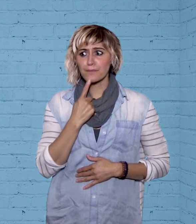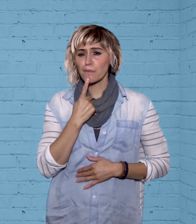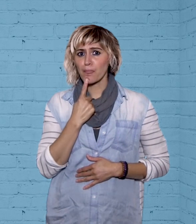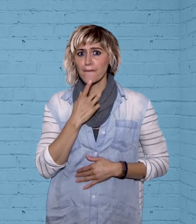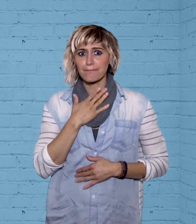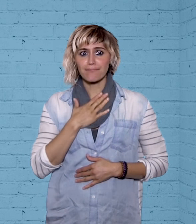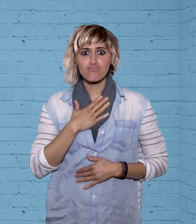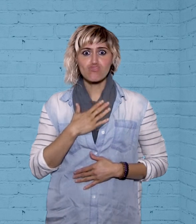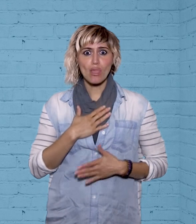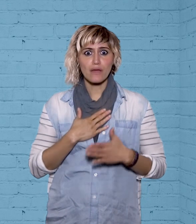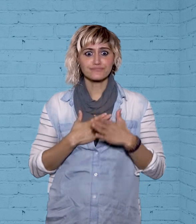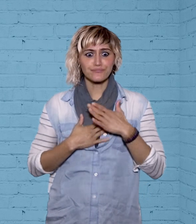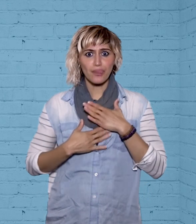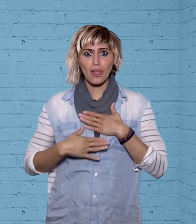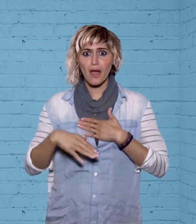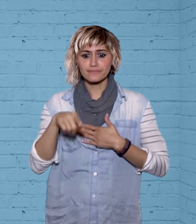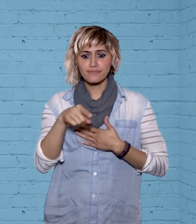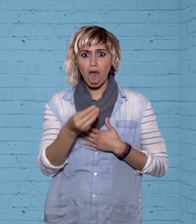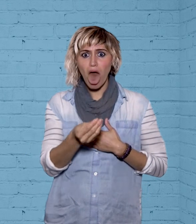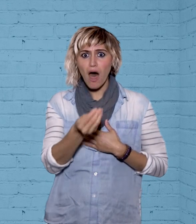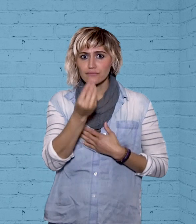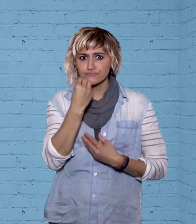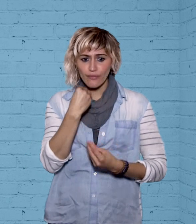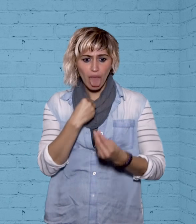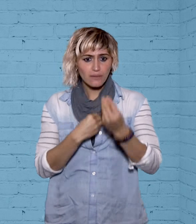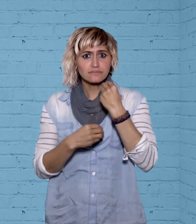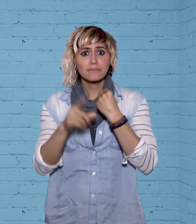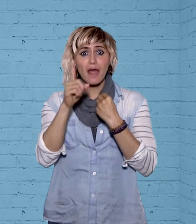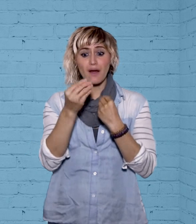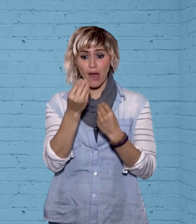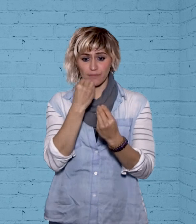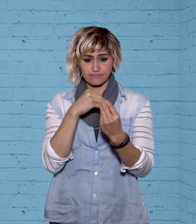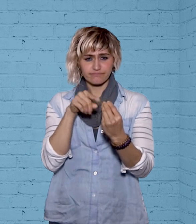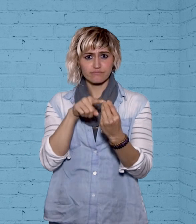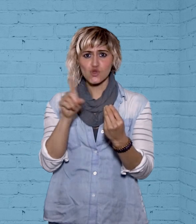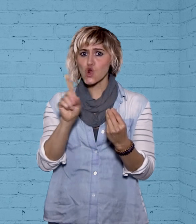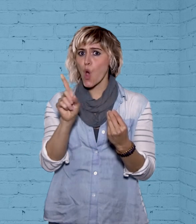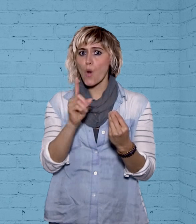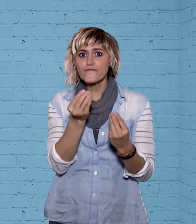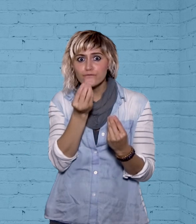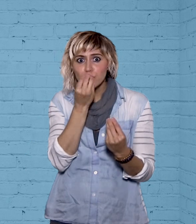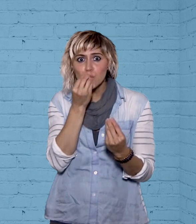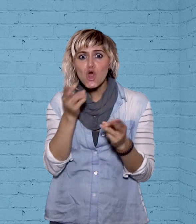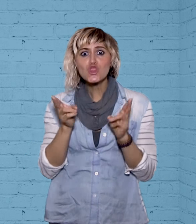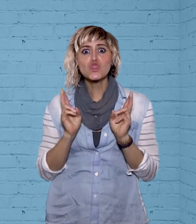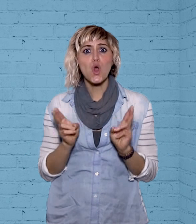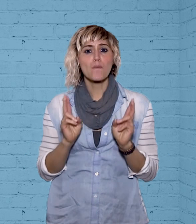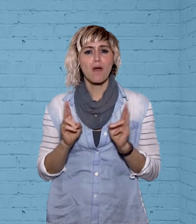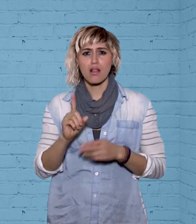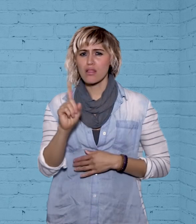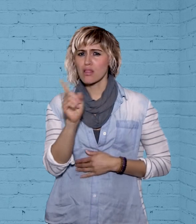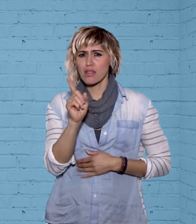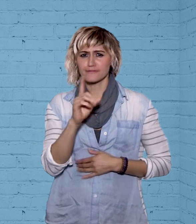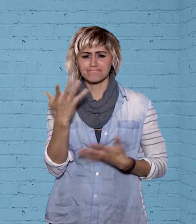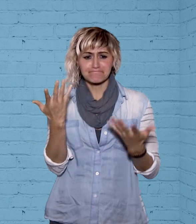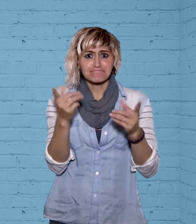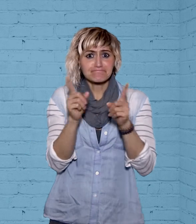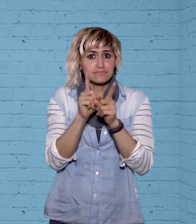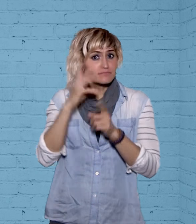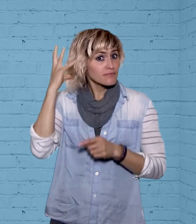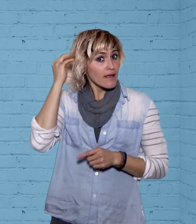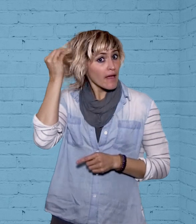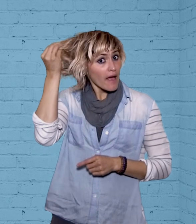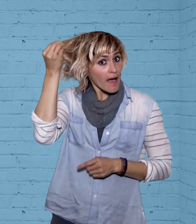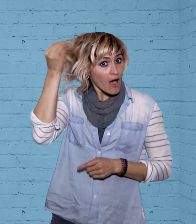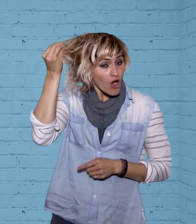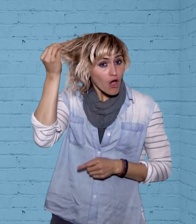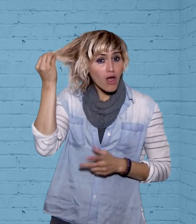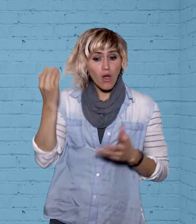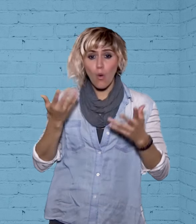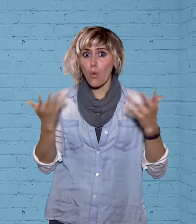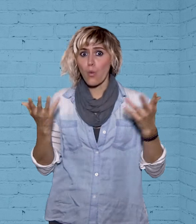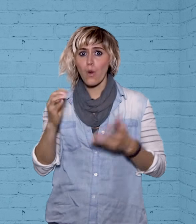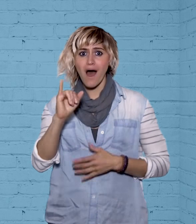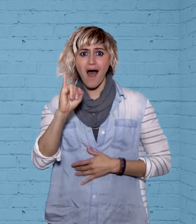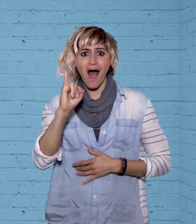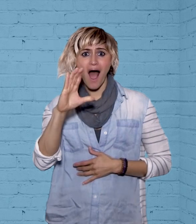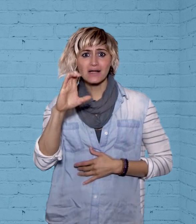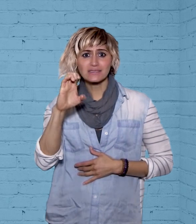A Pica sufferer develops an appetite for non-food